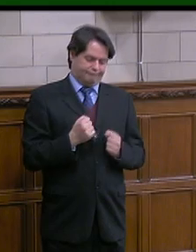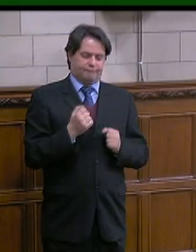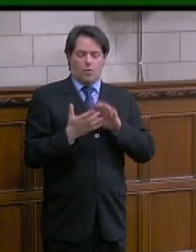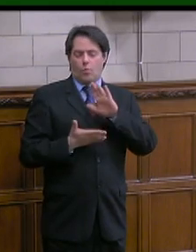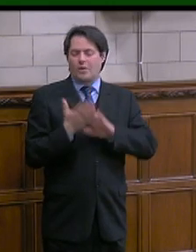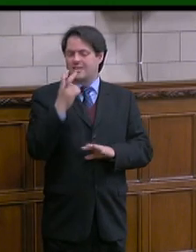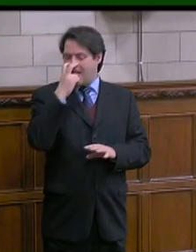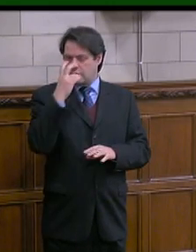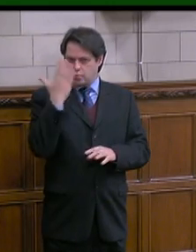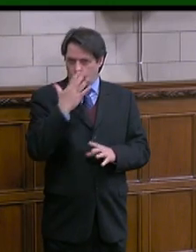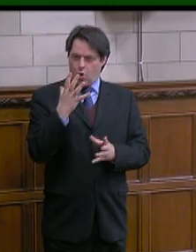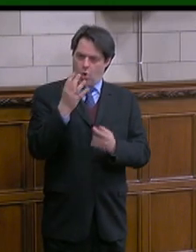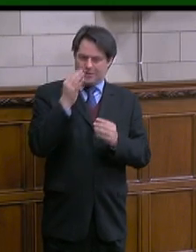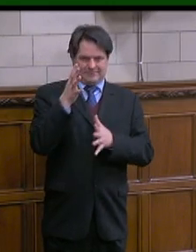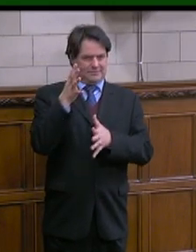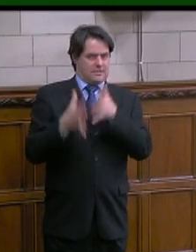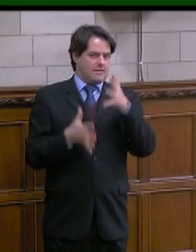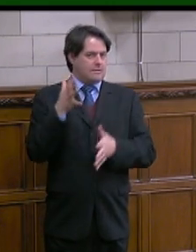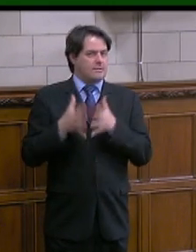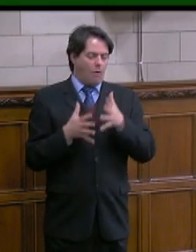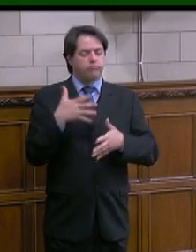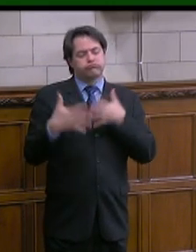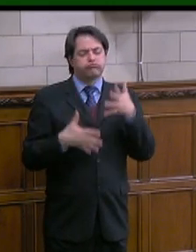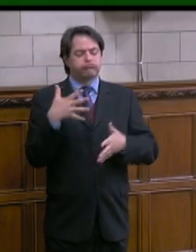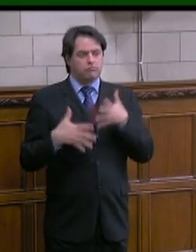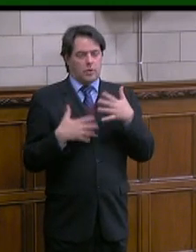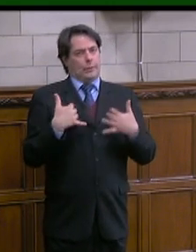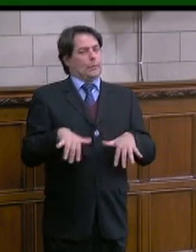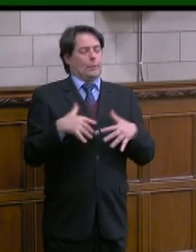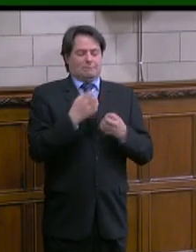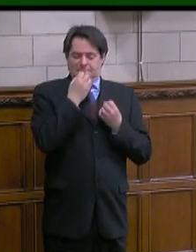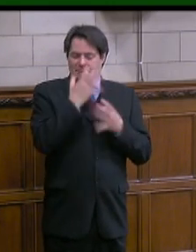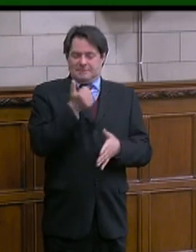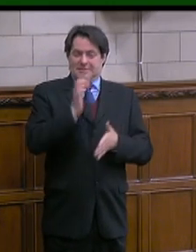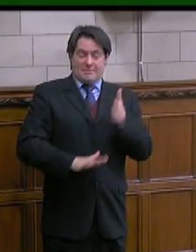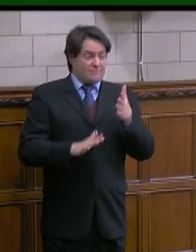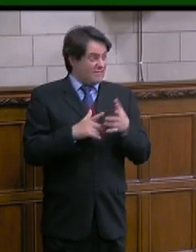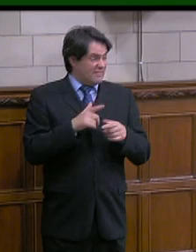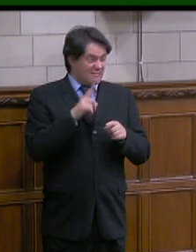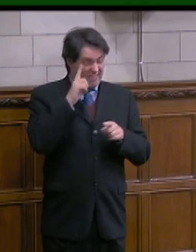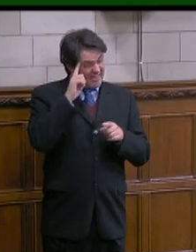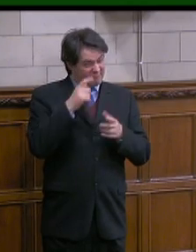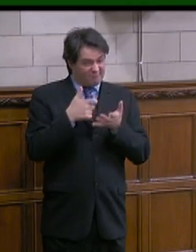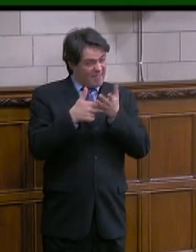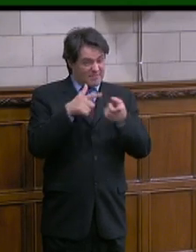Learning to sign was an incredible experience, which I recommend to everyone.